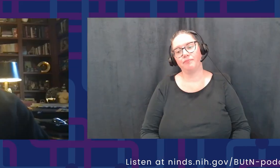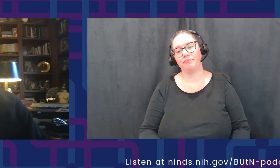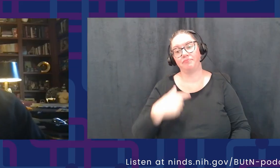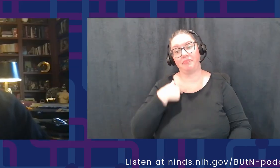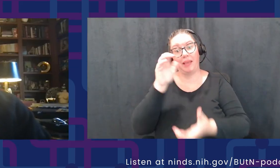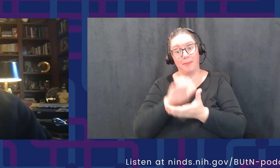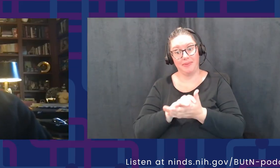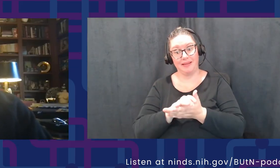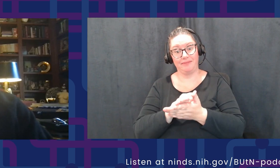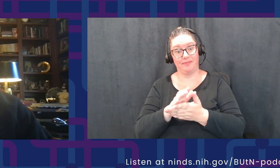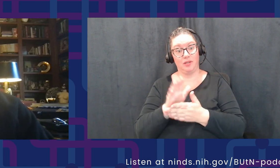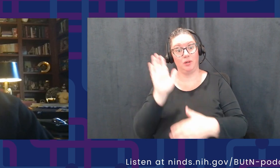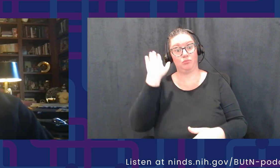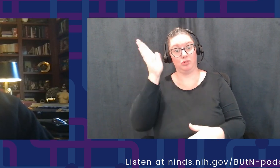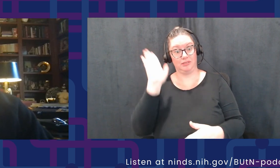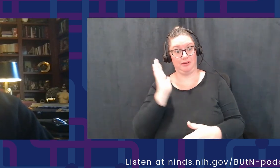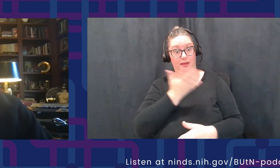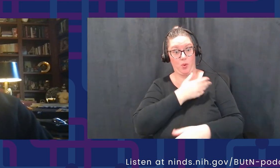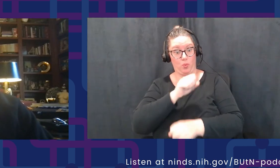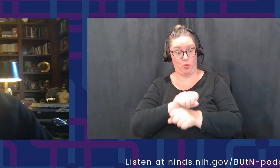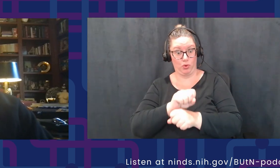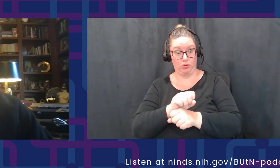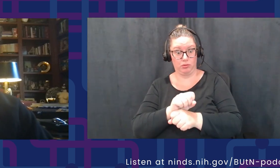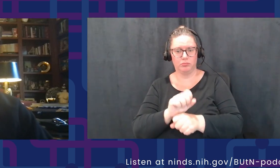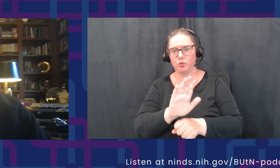Alfredo Quiñones-Hinojosa: I believe that presenting our work, your work,